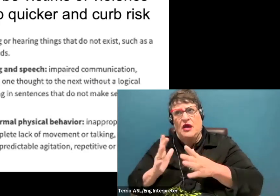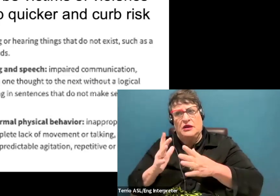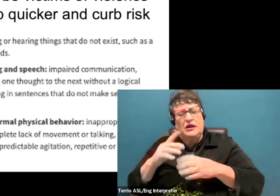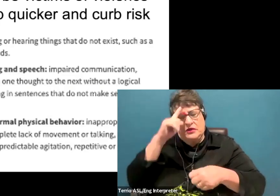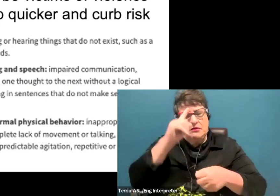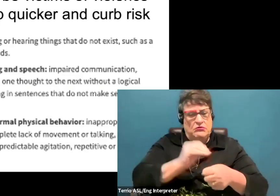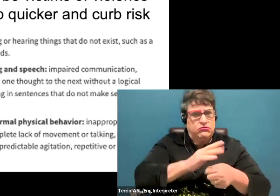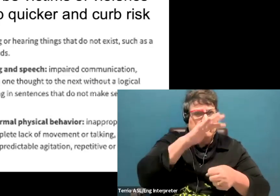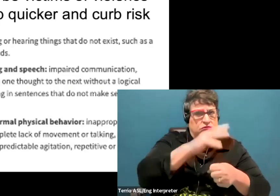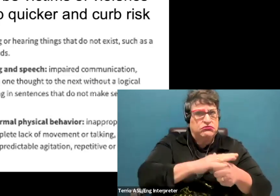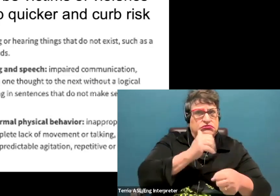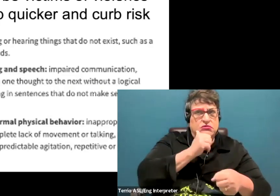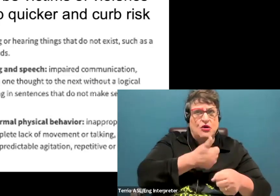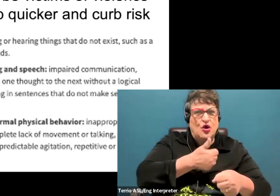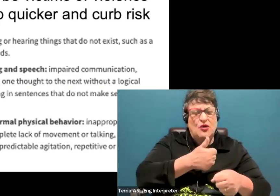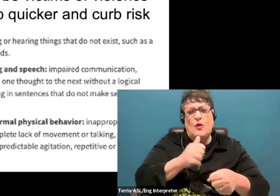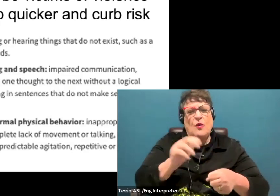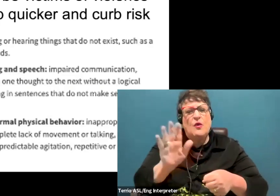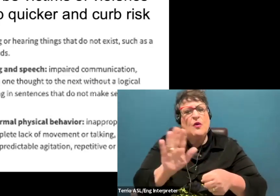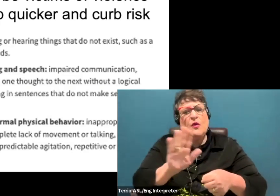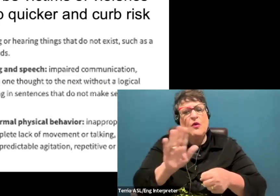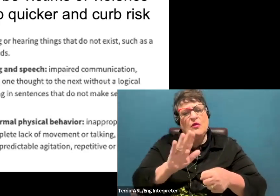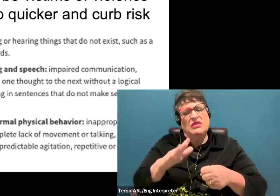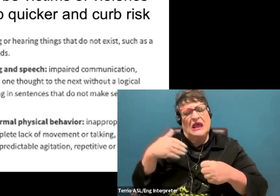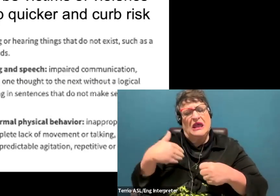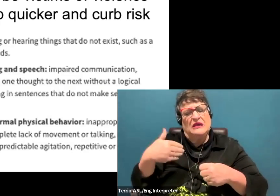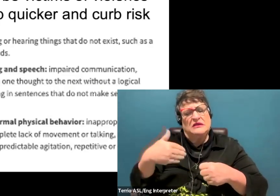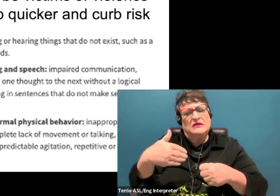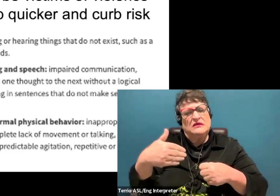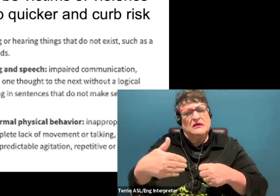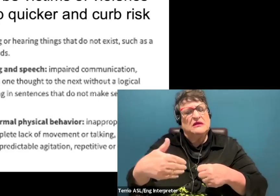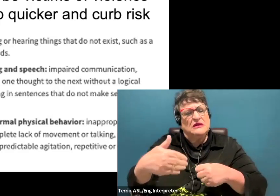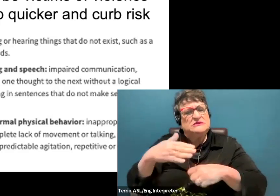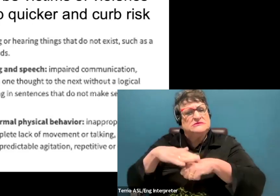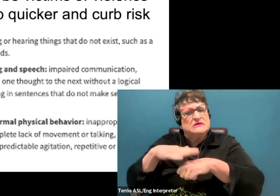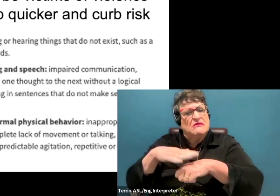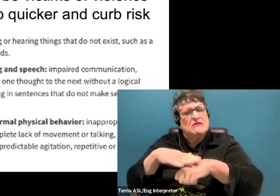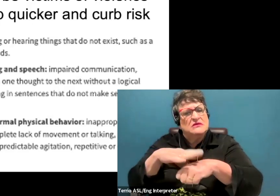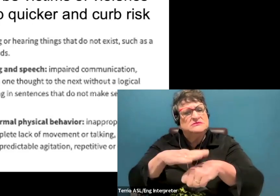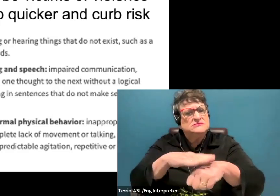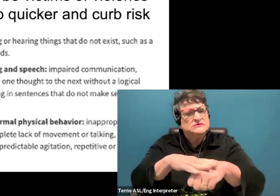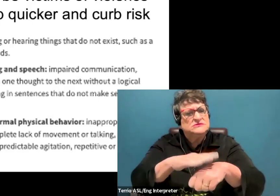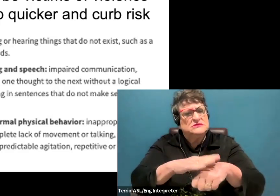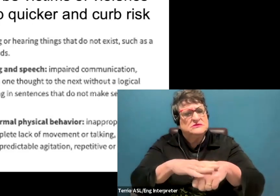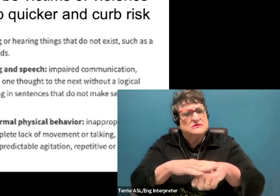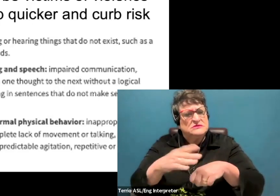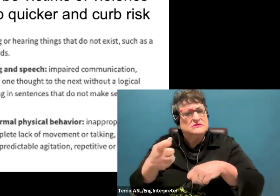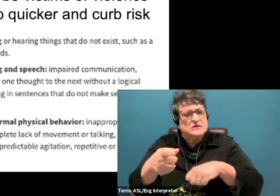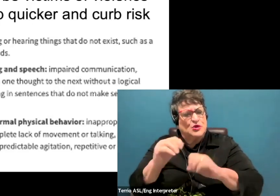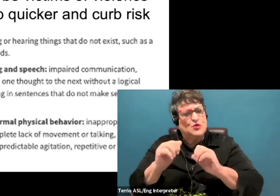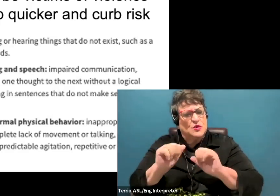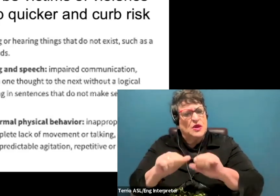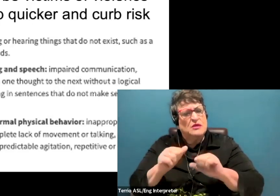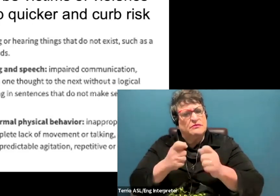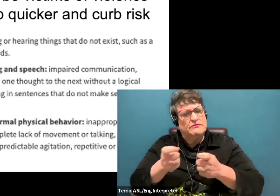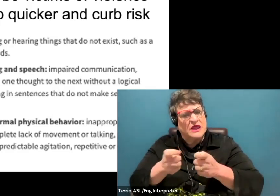there's a lot of signs that there might be psychosis impending and there's ways to manage it and get people support ahead of